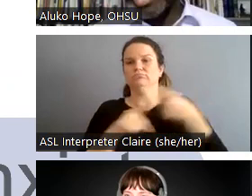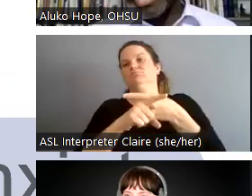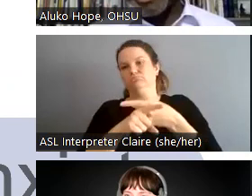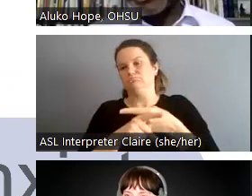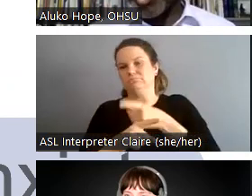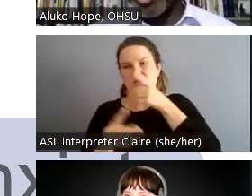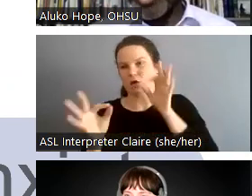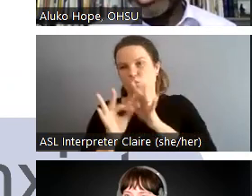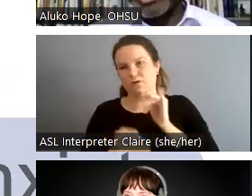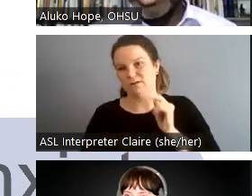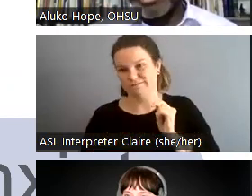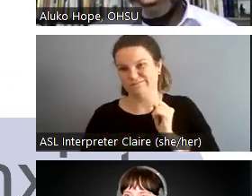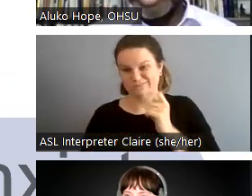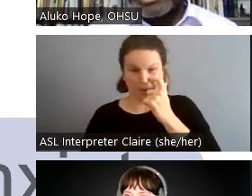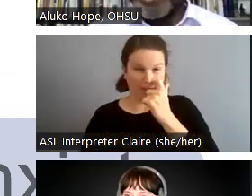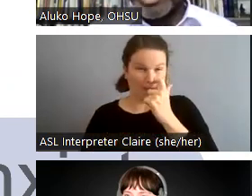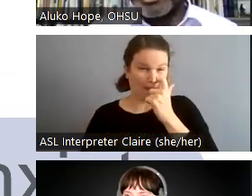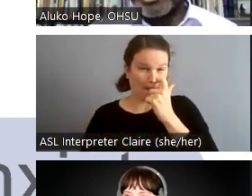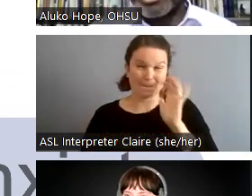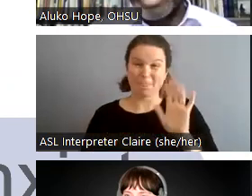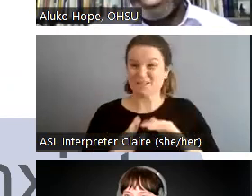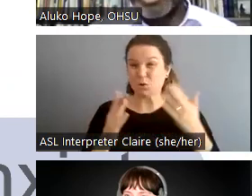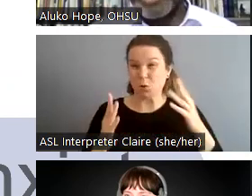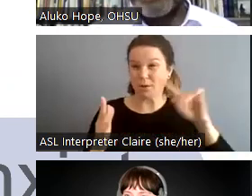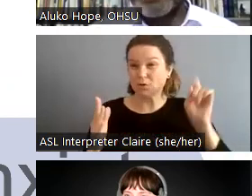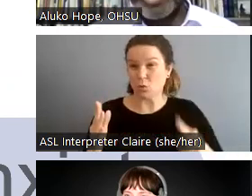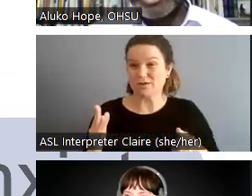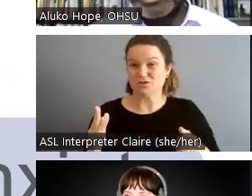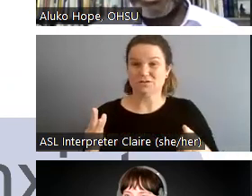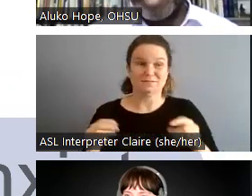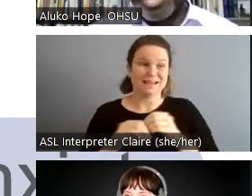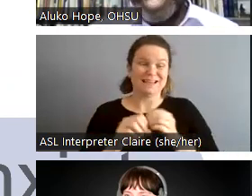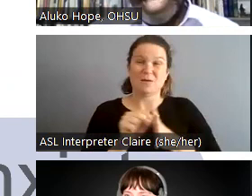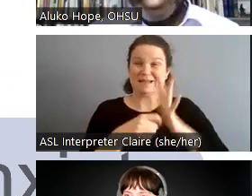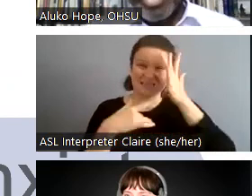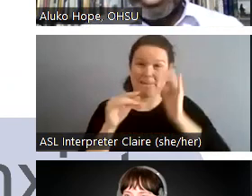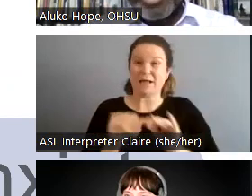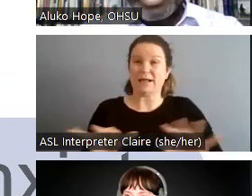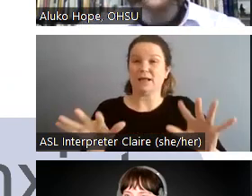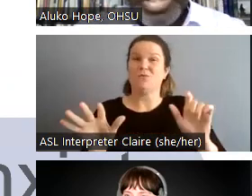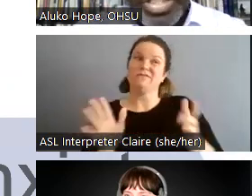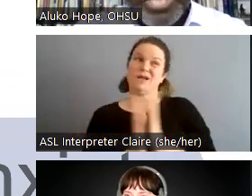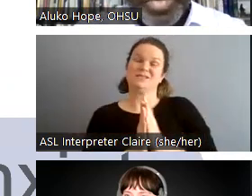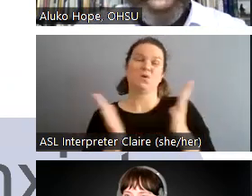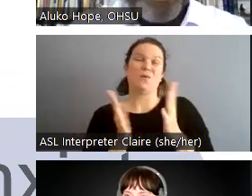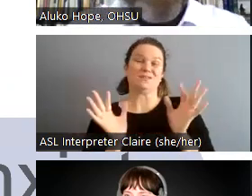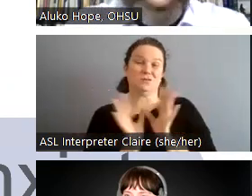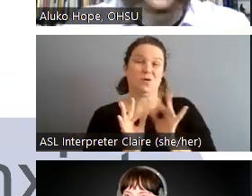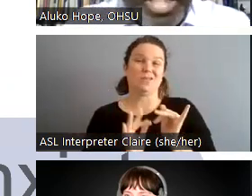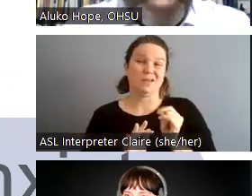And that's an open question that I think, at this point in the pandemic, we have to be willing to sort of ask that